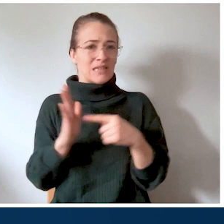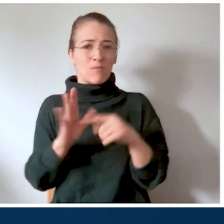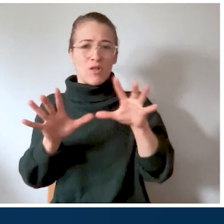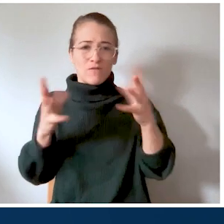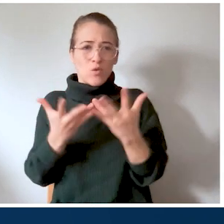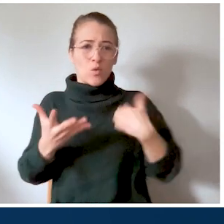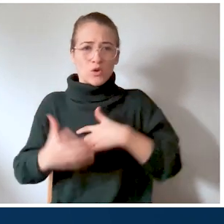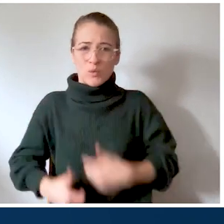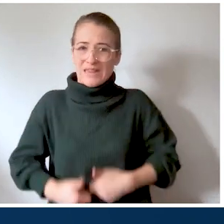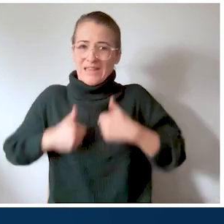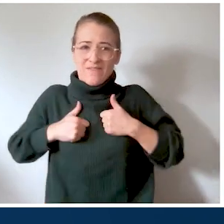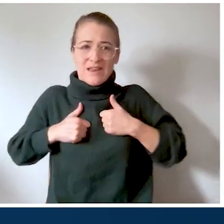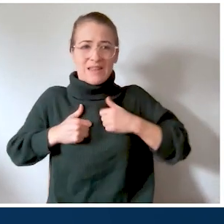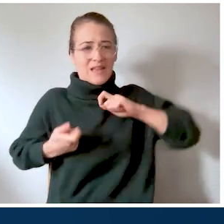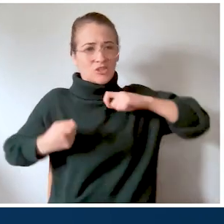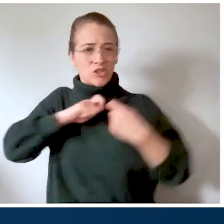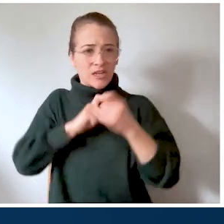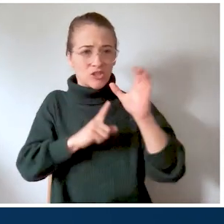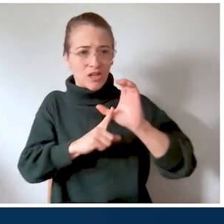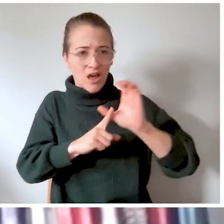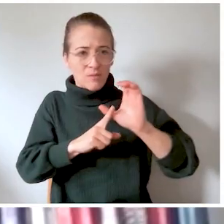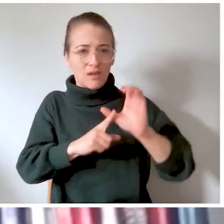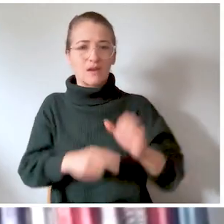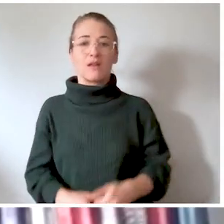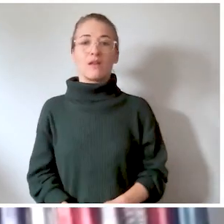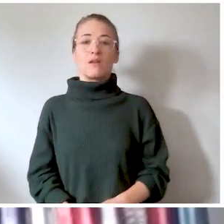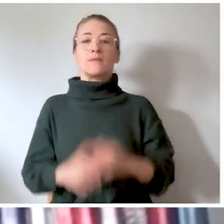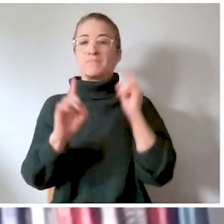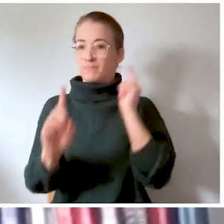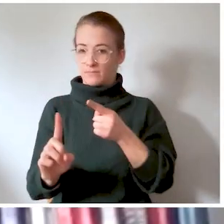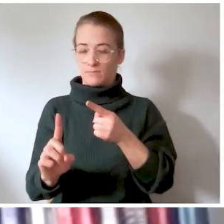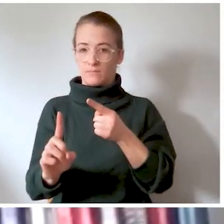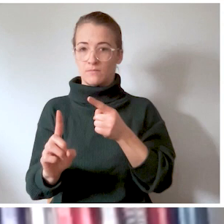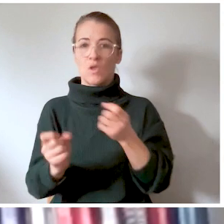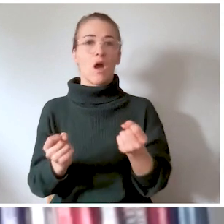and the change in climate that we're seeing. To your point, I think a lot of this has to do